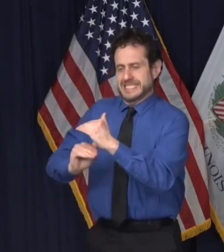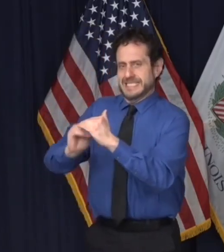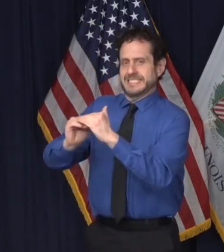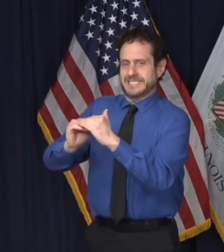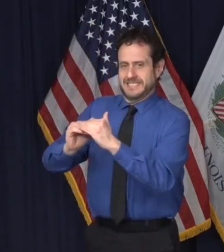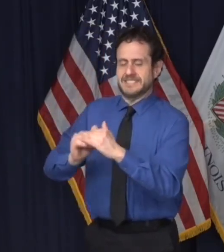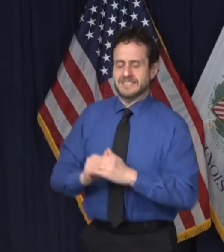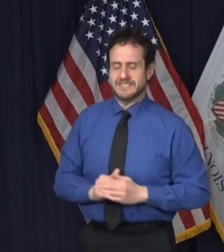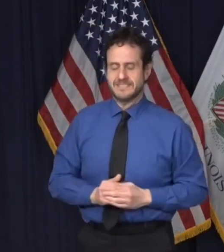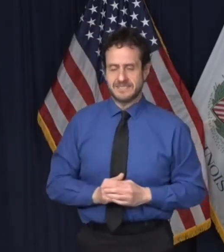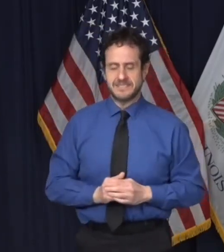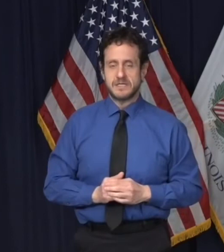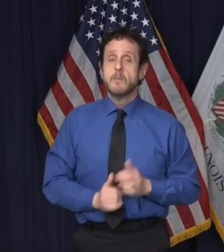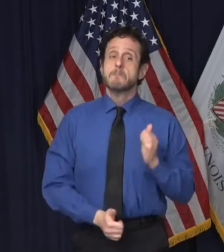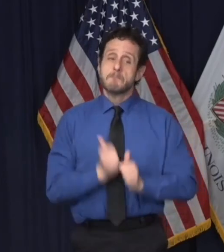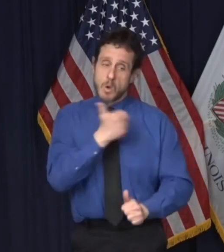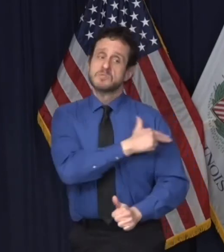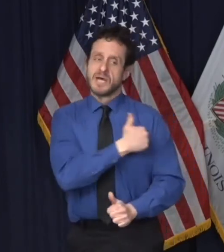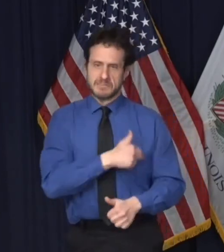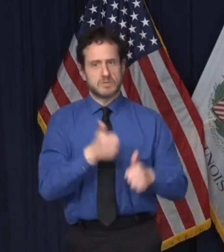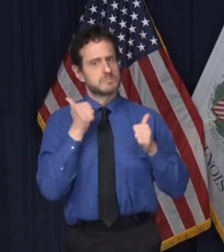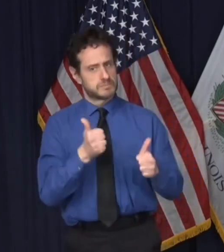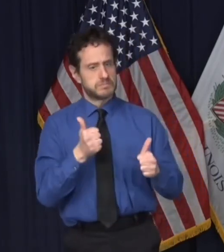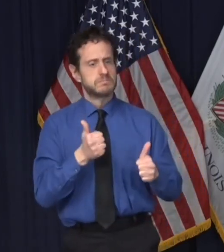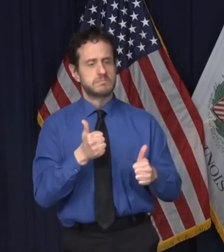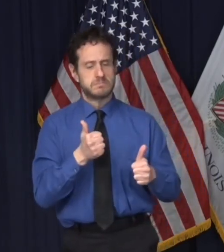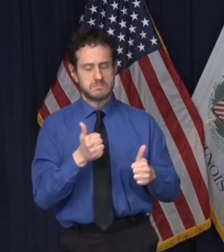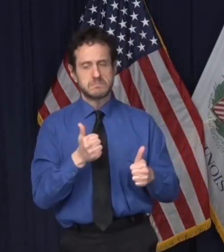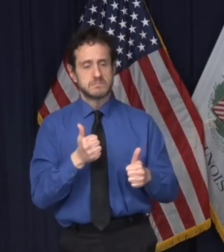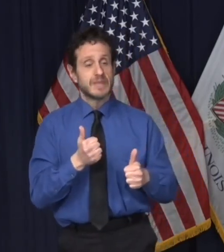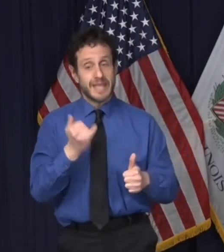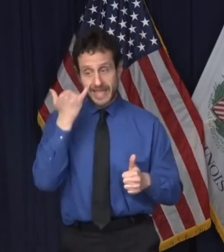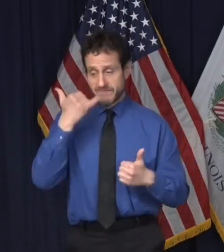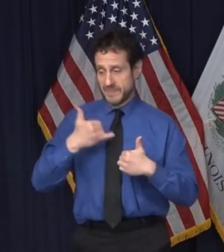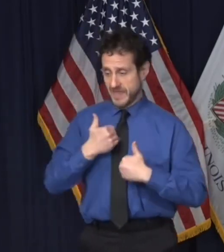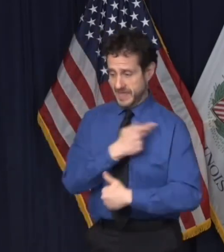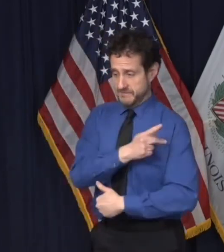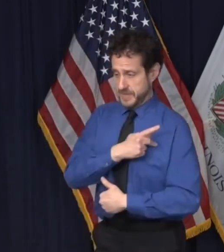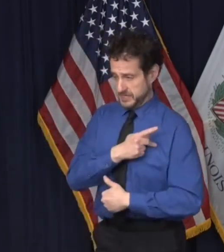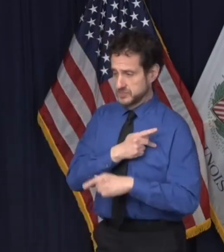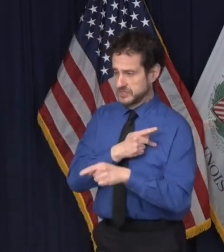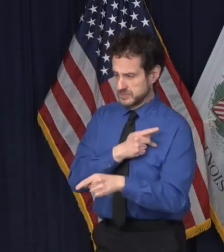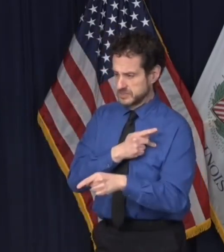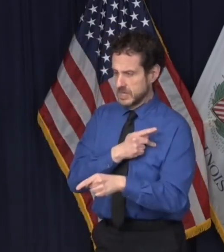CAPACITY. RIGHT NOW HOSPITALS ARE BY AND LARGE DOING A GREAT JOB OF